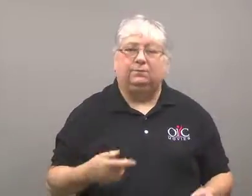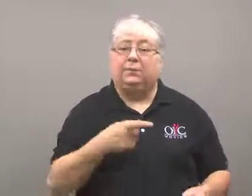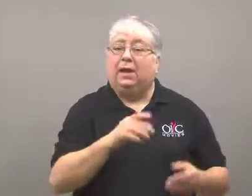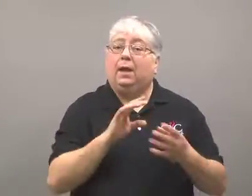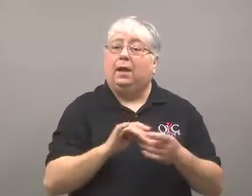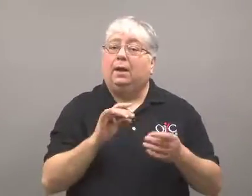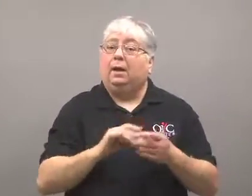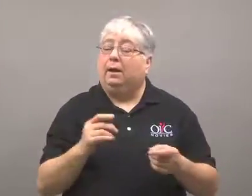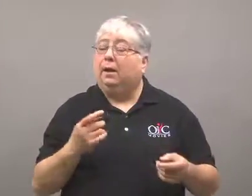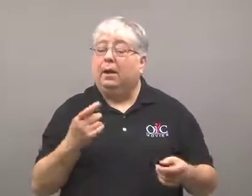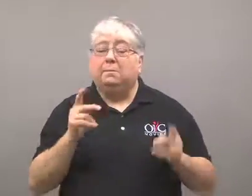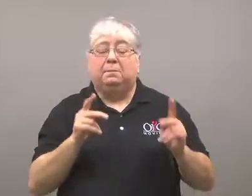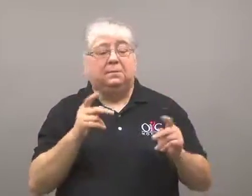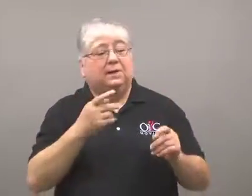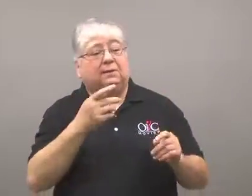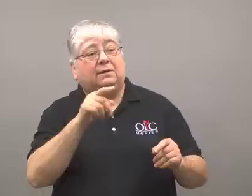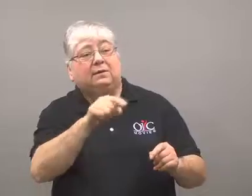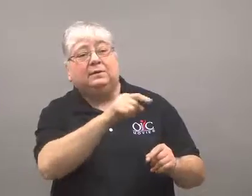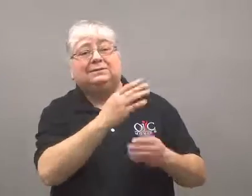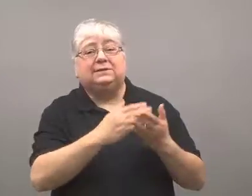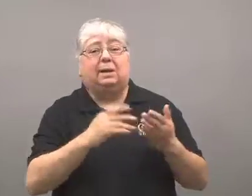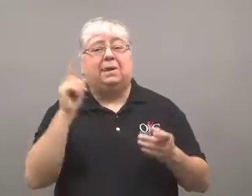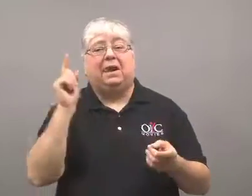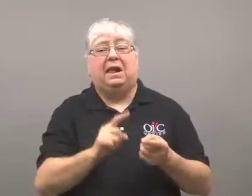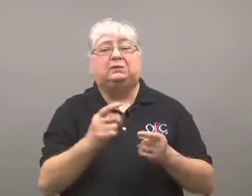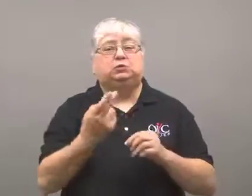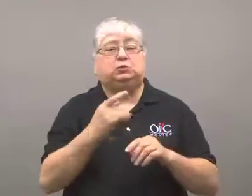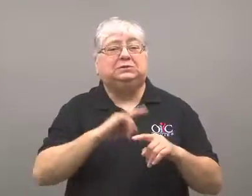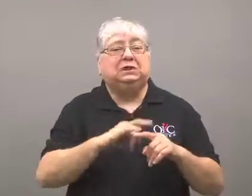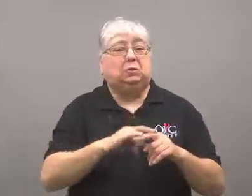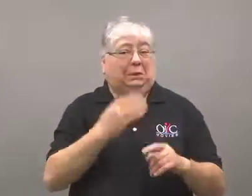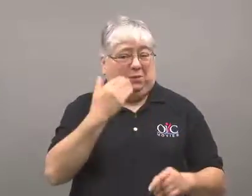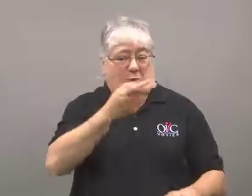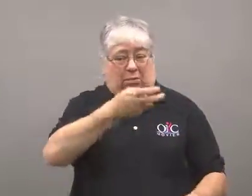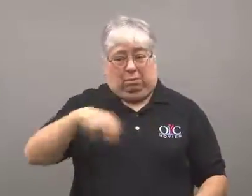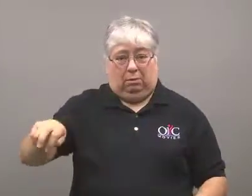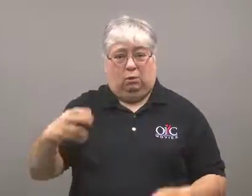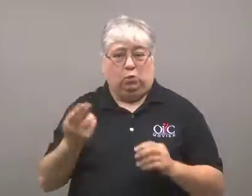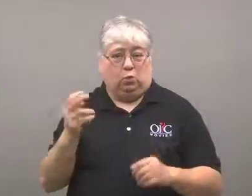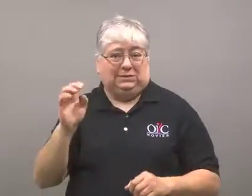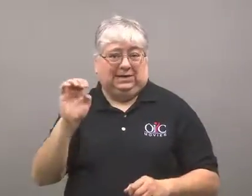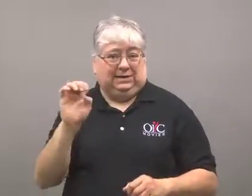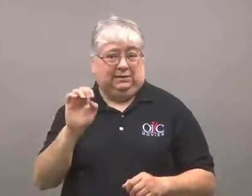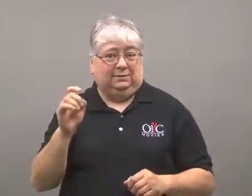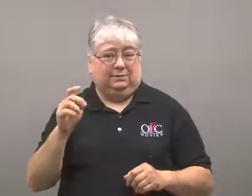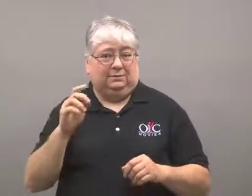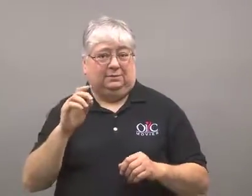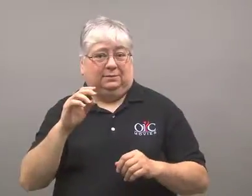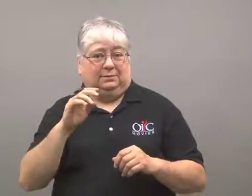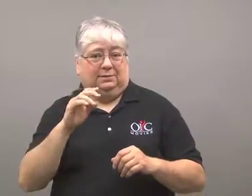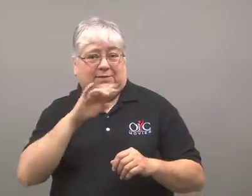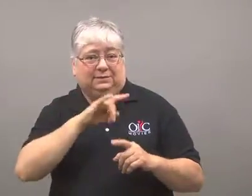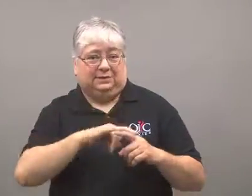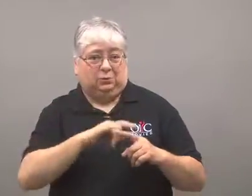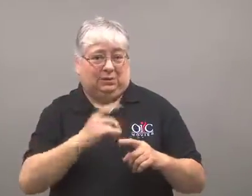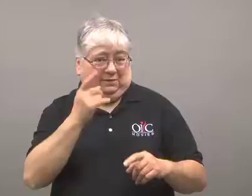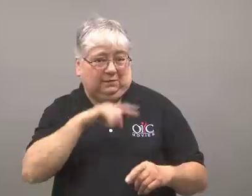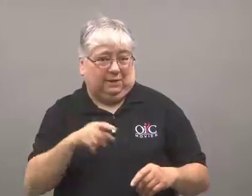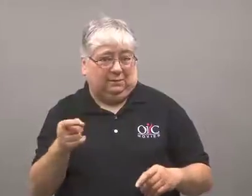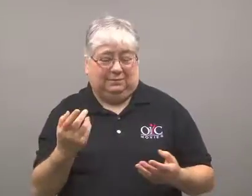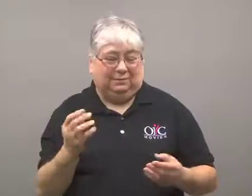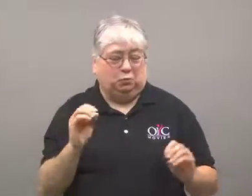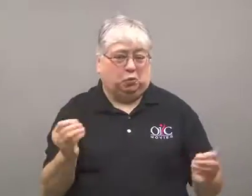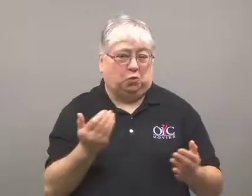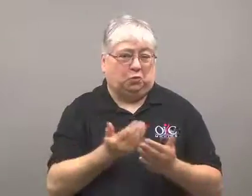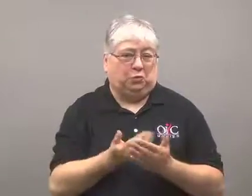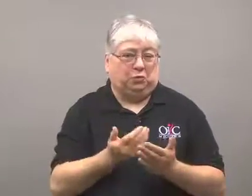He said there's no evidence smokers have cut back and used e-cigarettes instead.